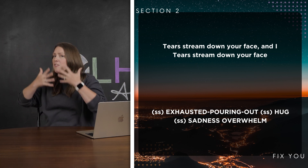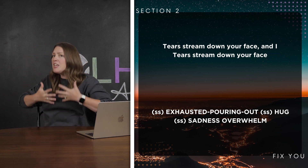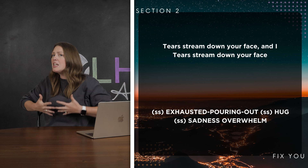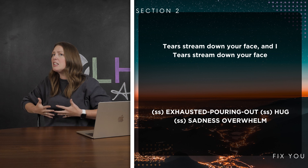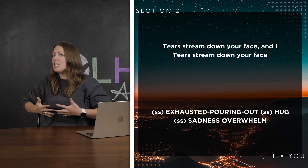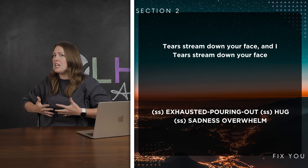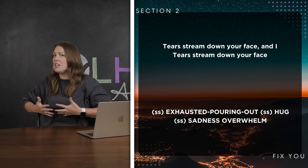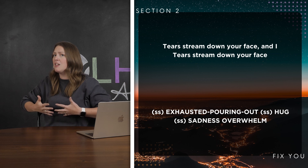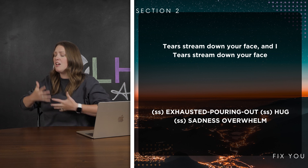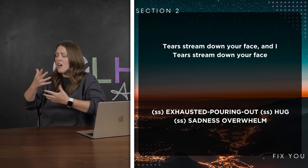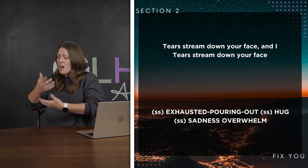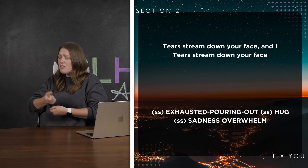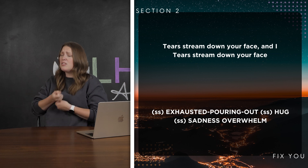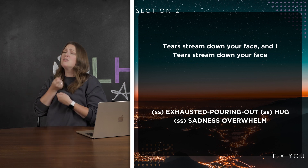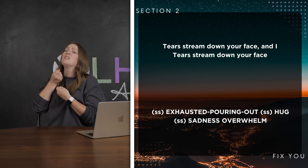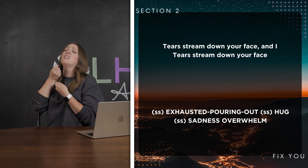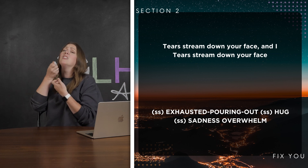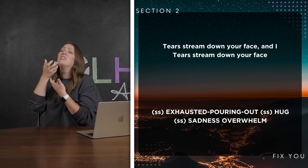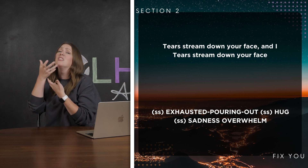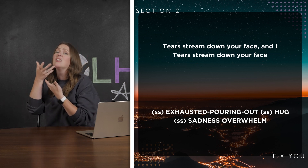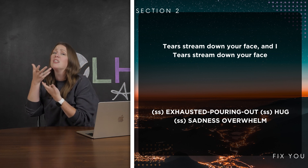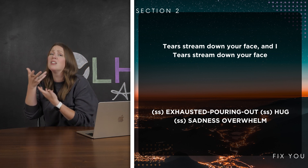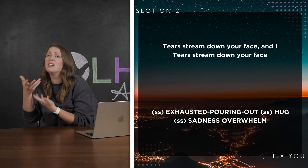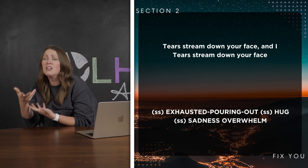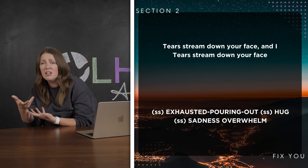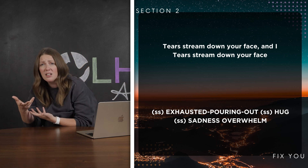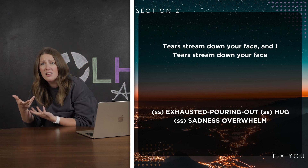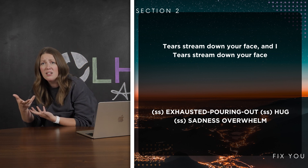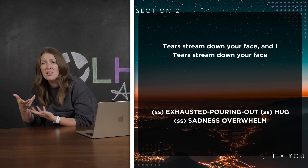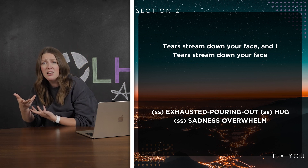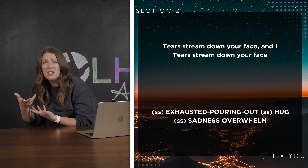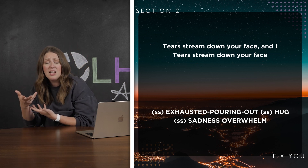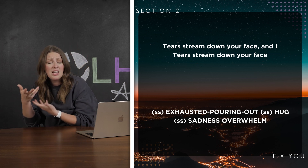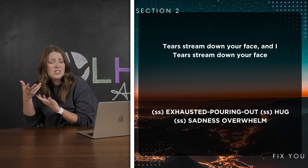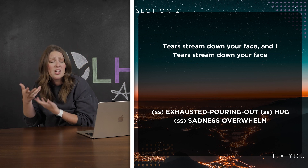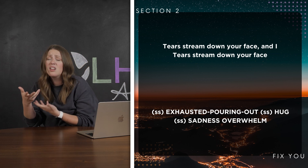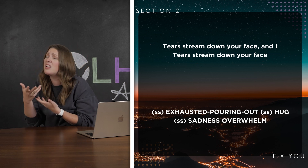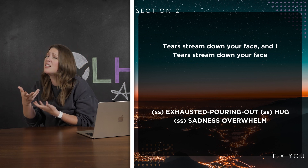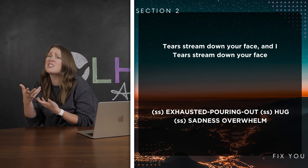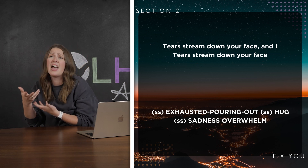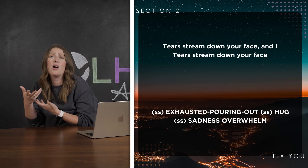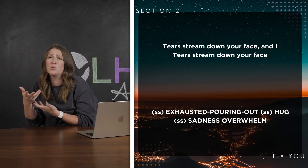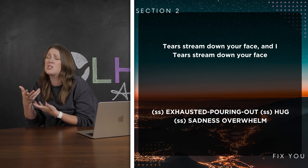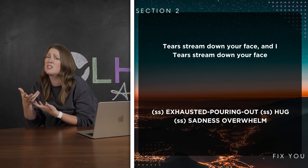feeling of, oh, it's it's out.